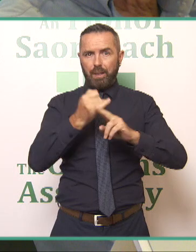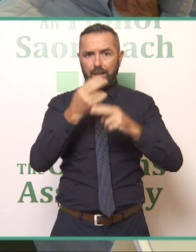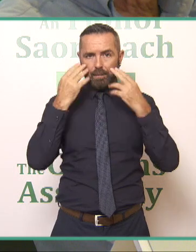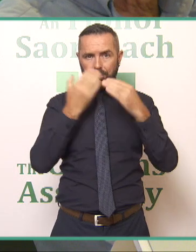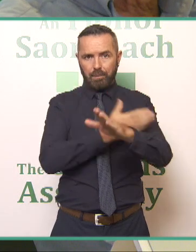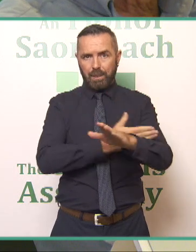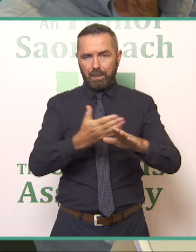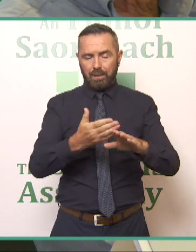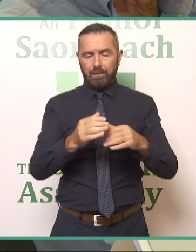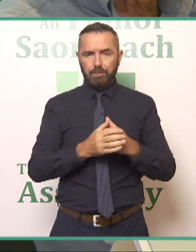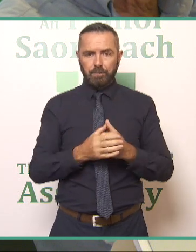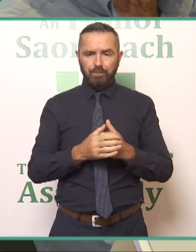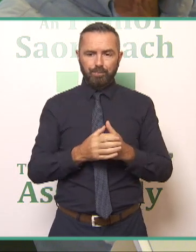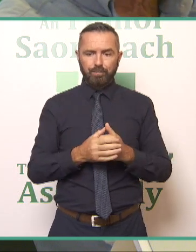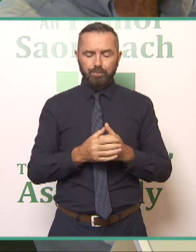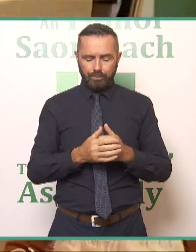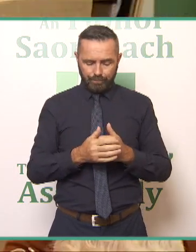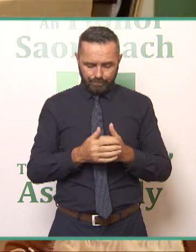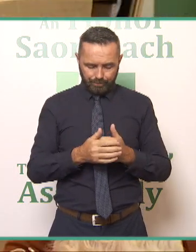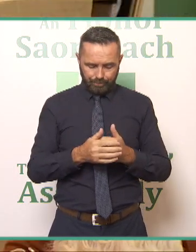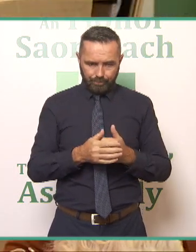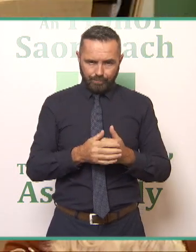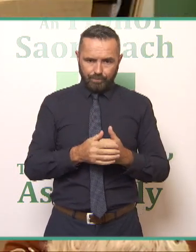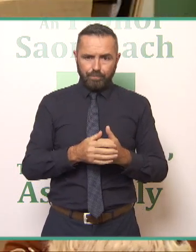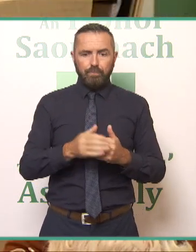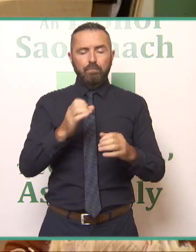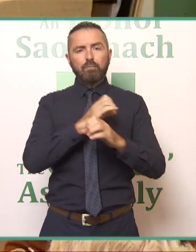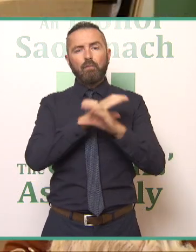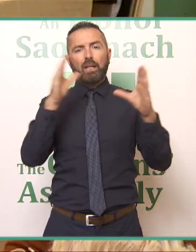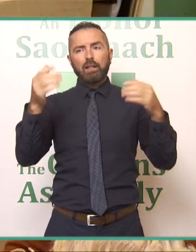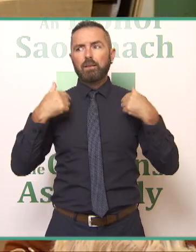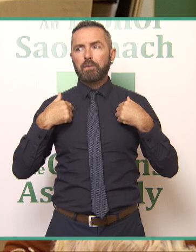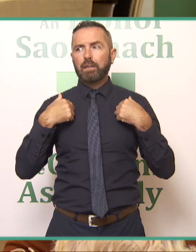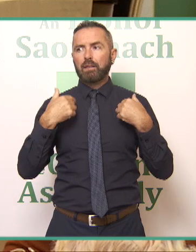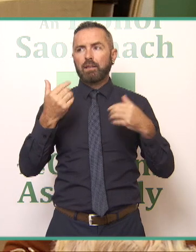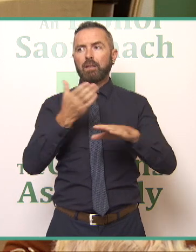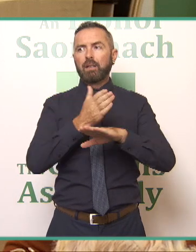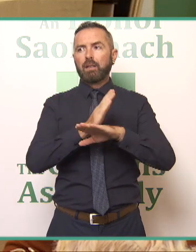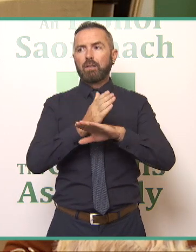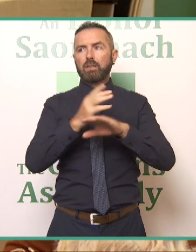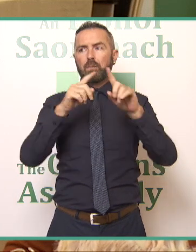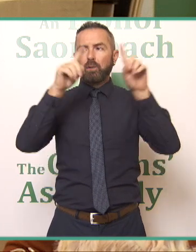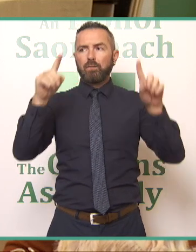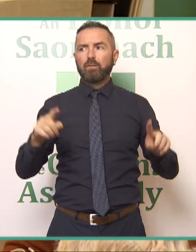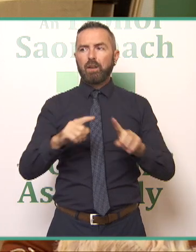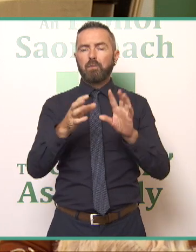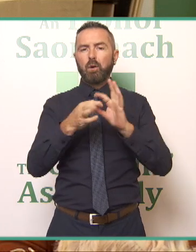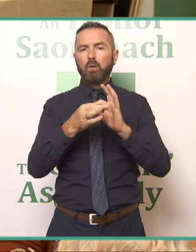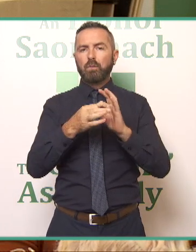carbon. It's clear that timber frame homes are two to two and a half to three times more efficient in